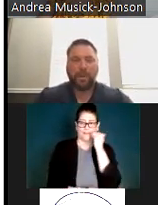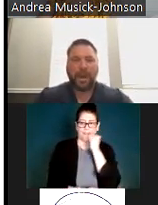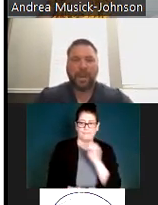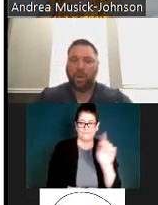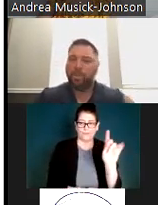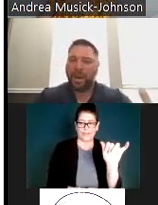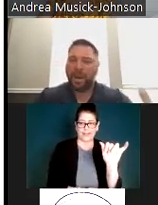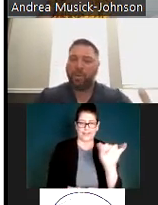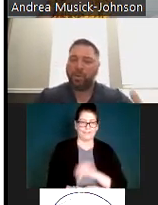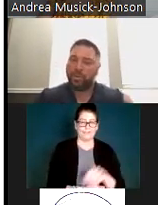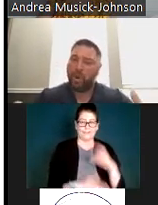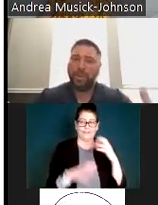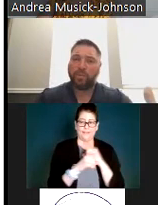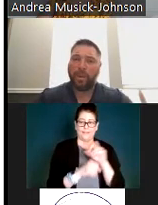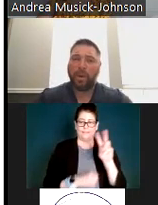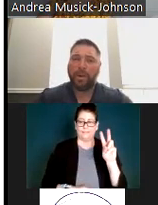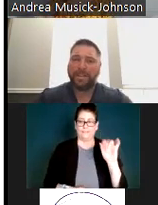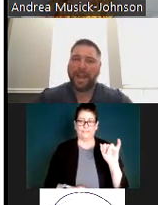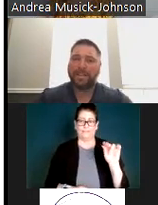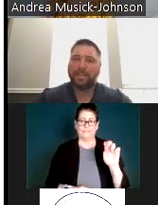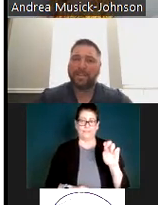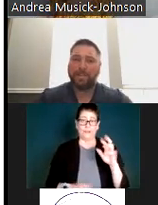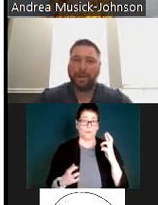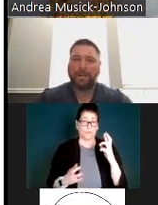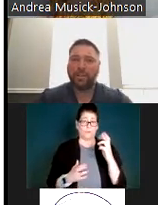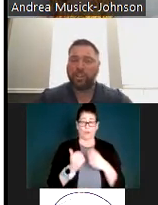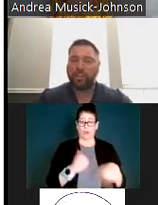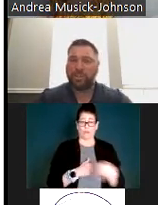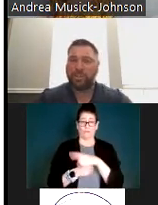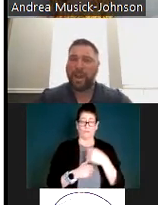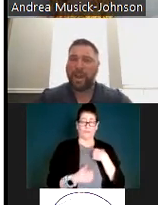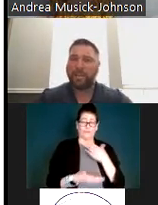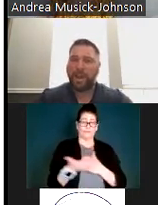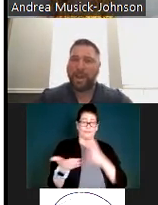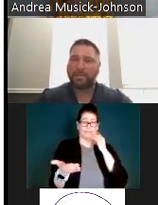I hope that everyone who's on this webinar has had some experience using VINE in the past.